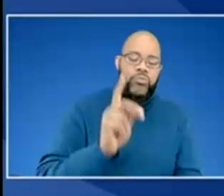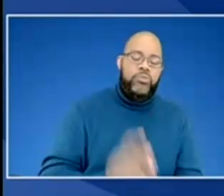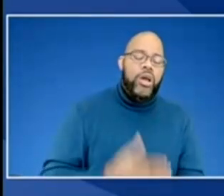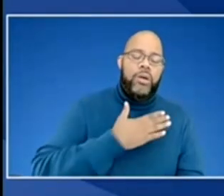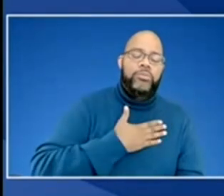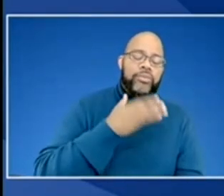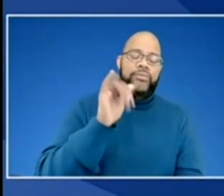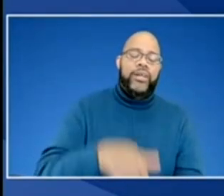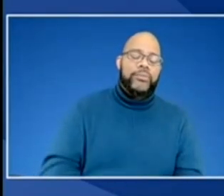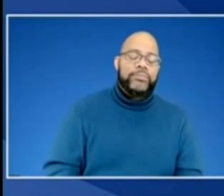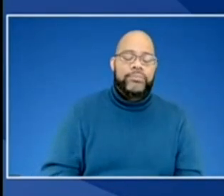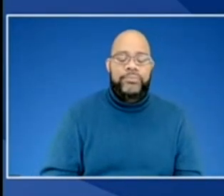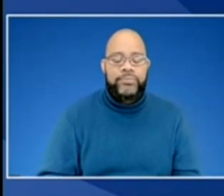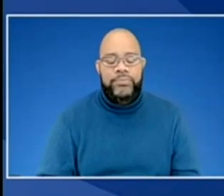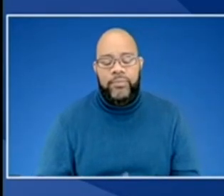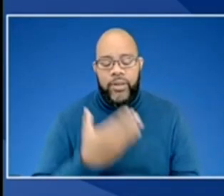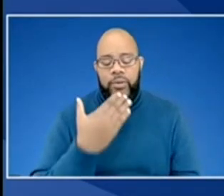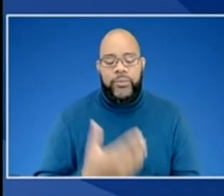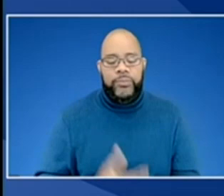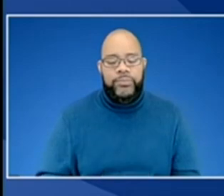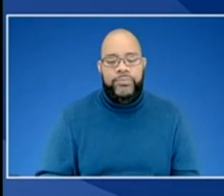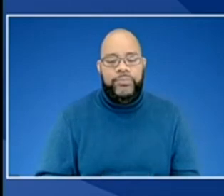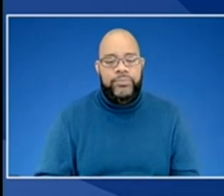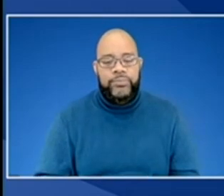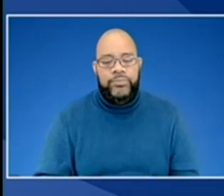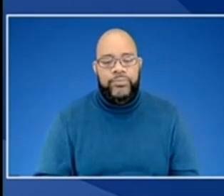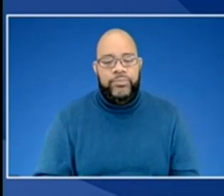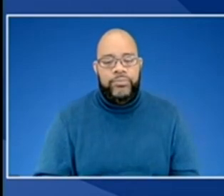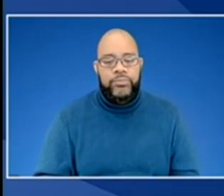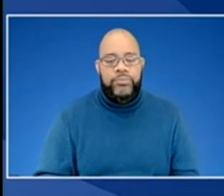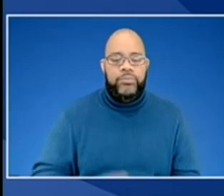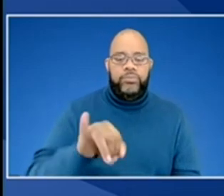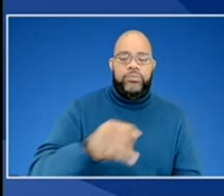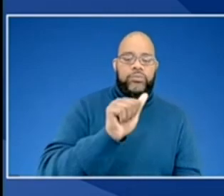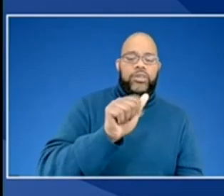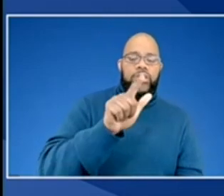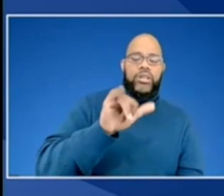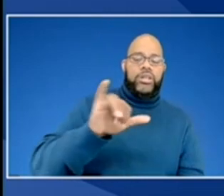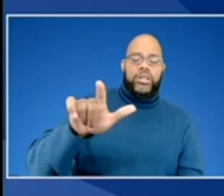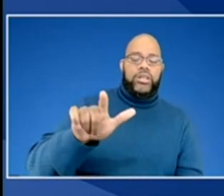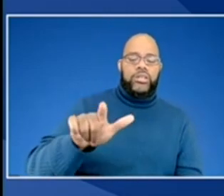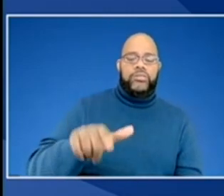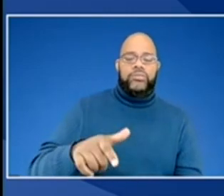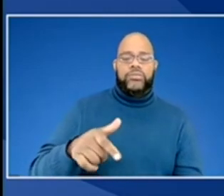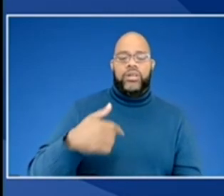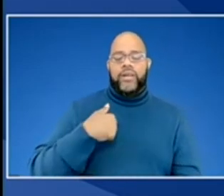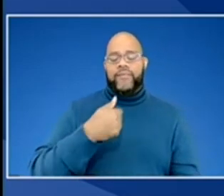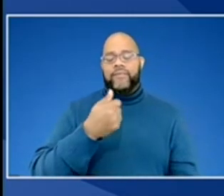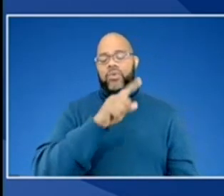Thank you. Jalil. I have a question for the Department in